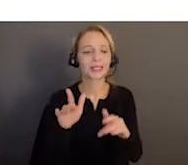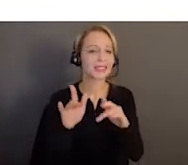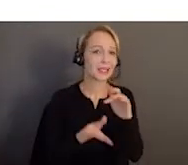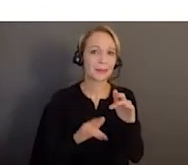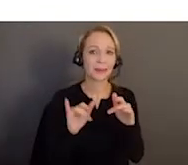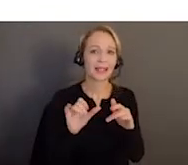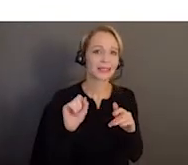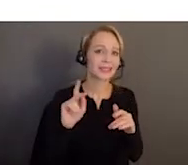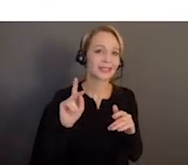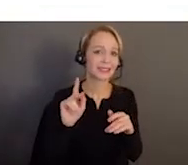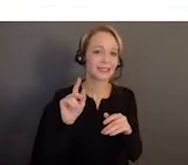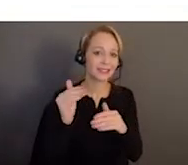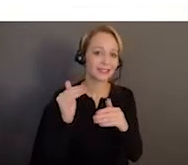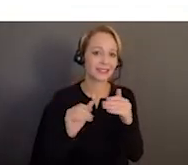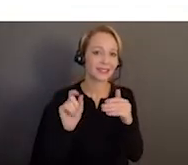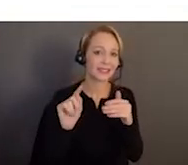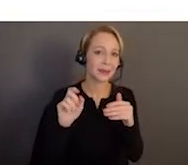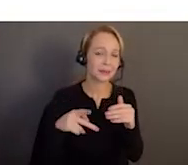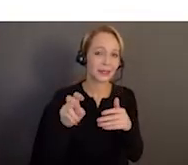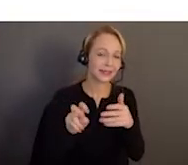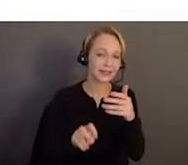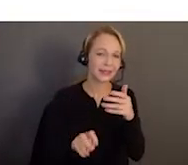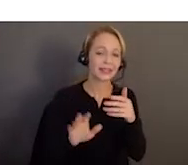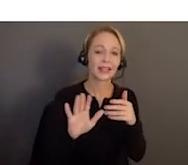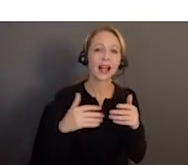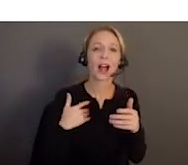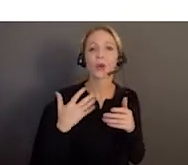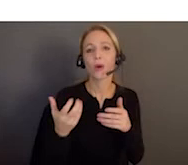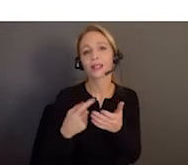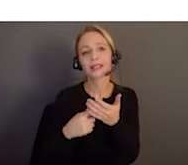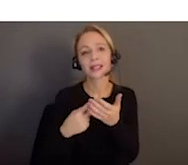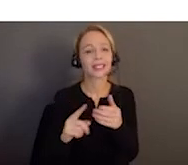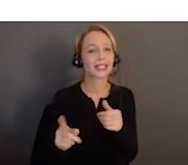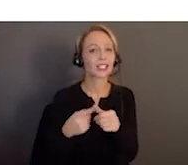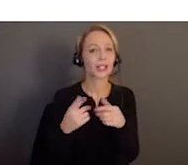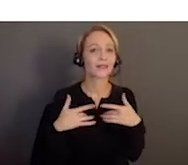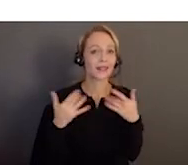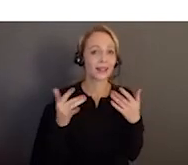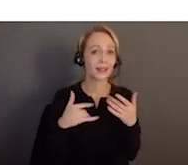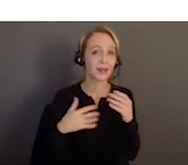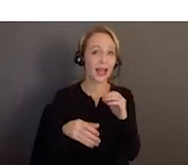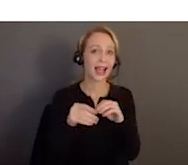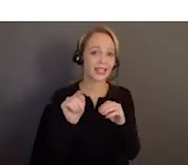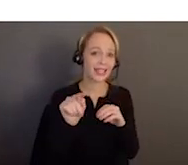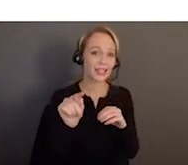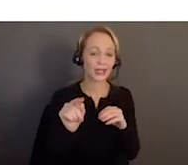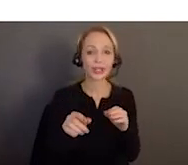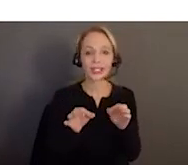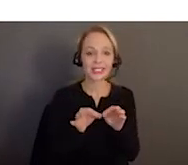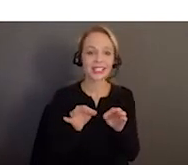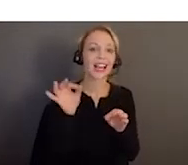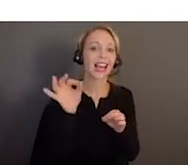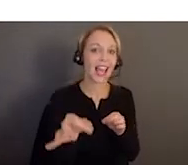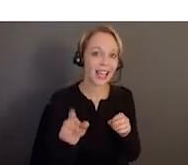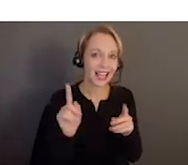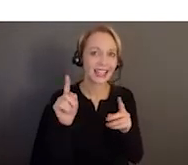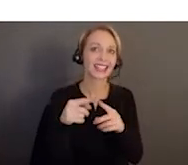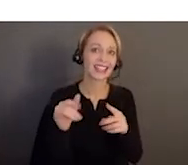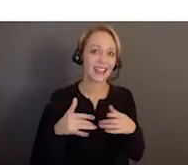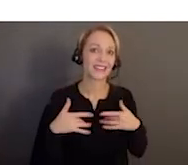I WANT TO DISCUSS AN INITIAL EVENT THAT WE'VE ADDED HERE.